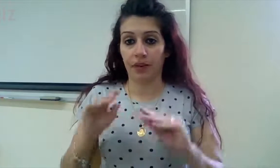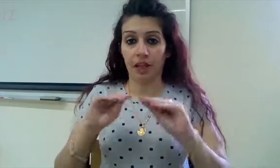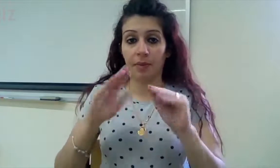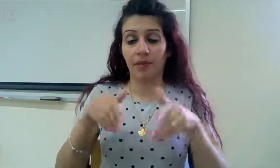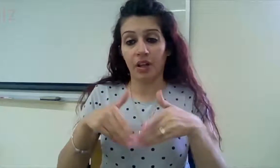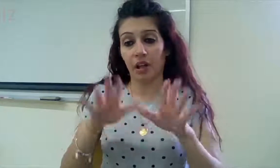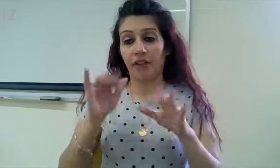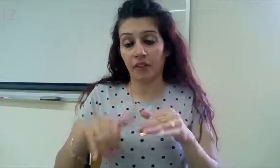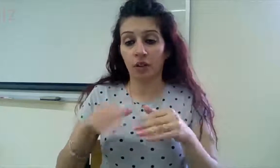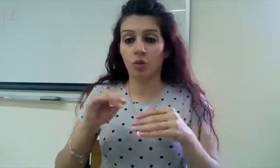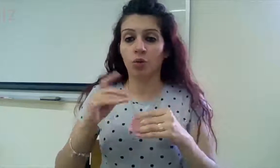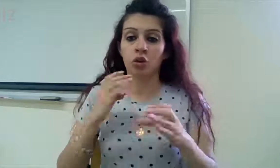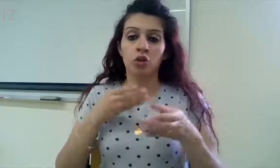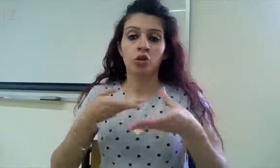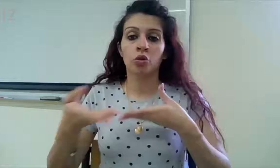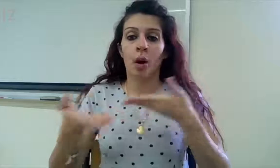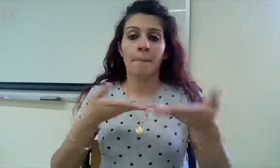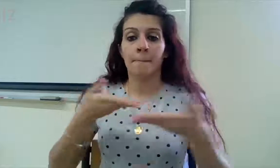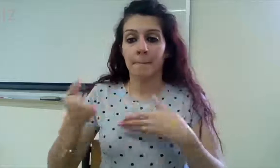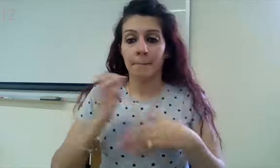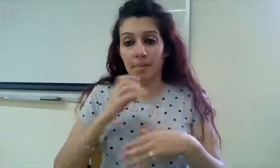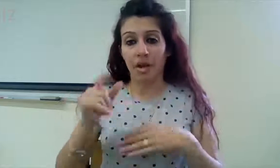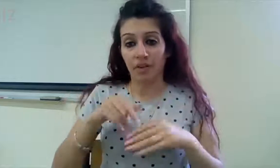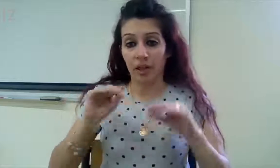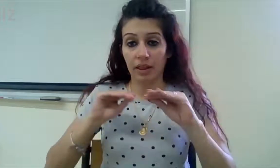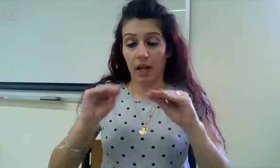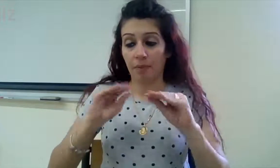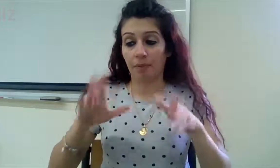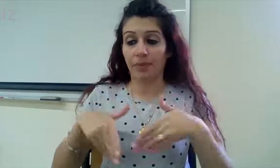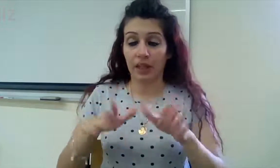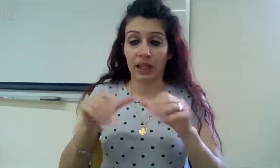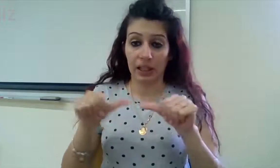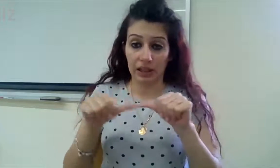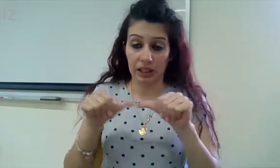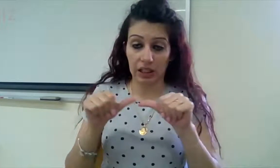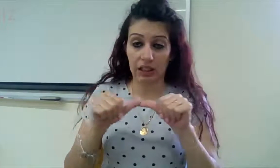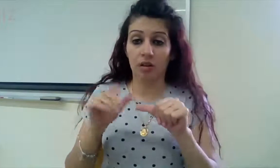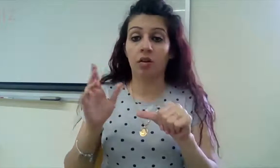the learner to device ratio isn't one-to-one I think it looks different